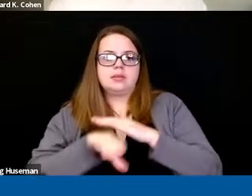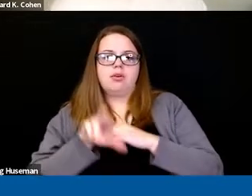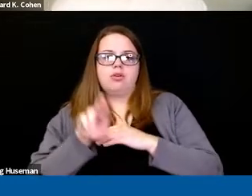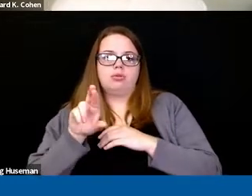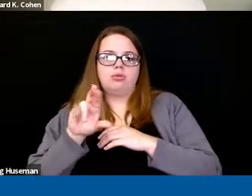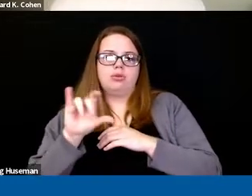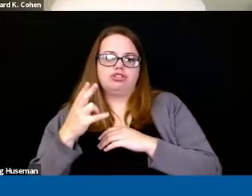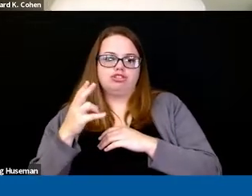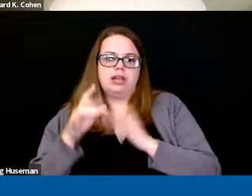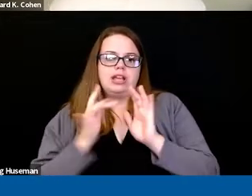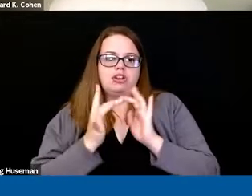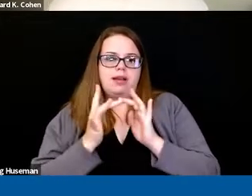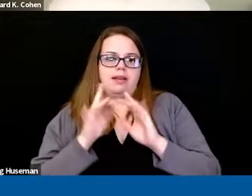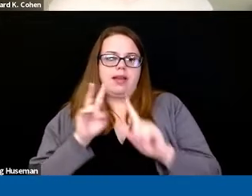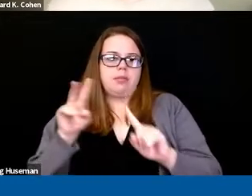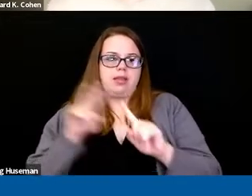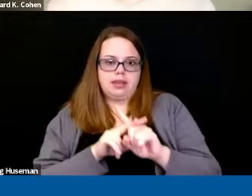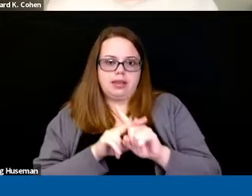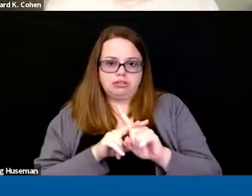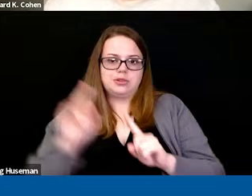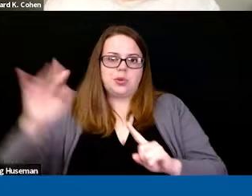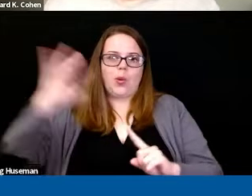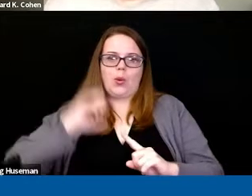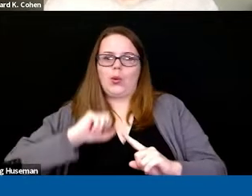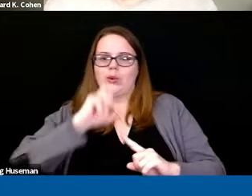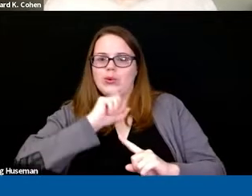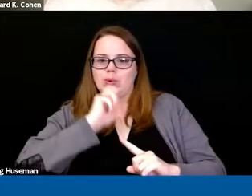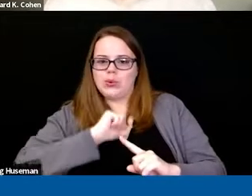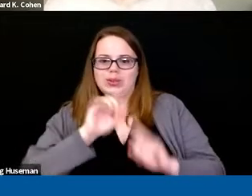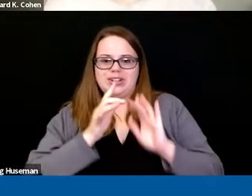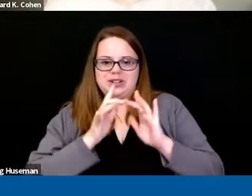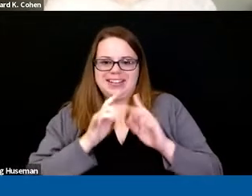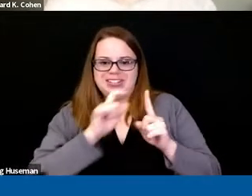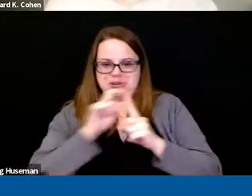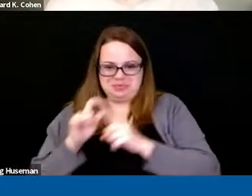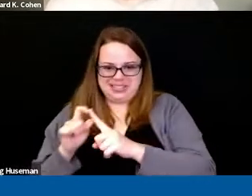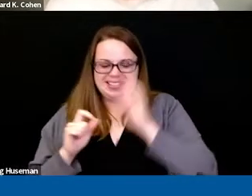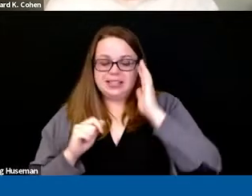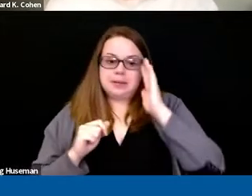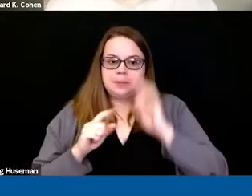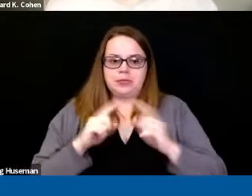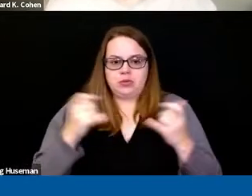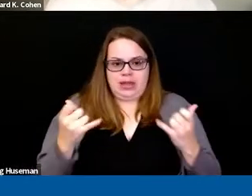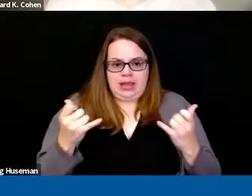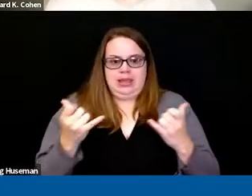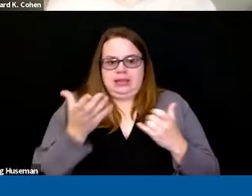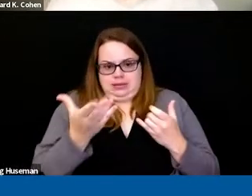which is kind of a throwback to really old internet terms. As of today, the latest version of the ARIA Standard is 1.1.